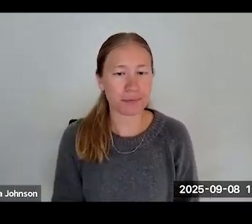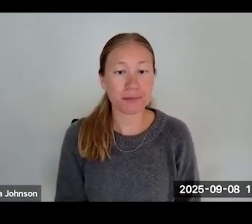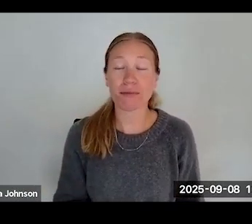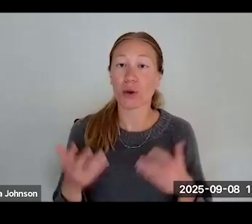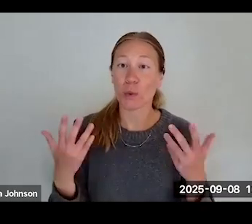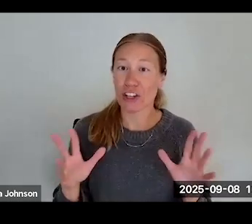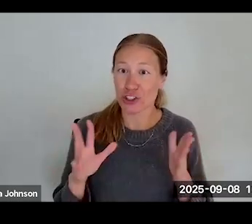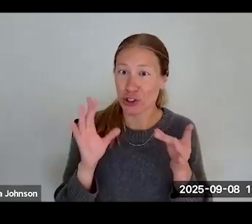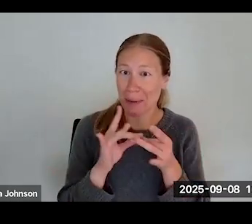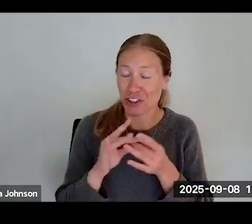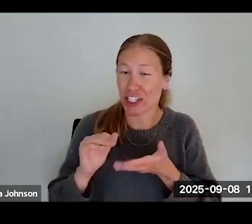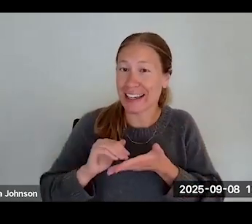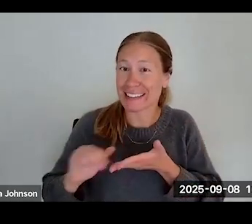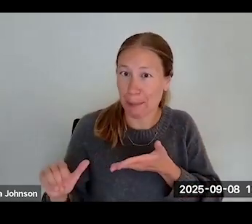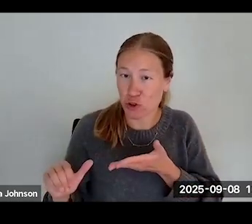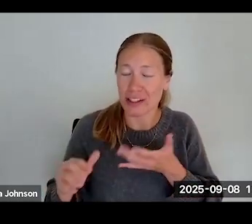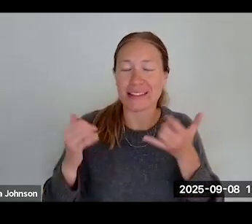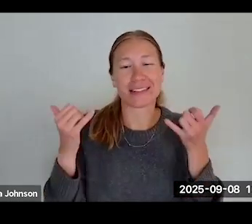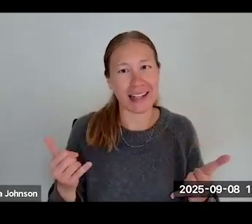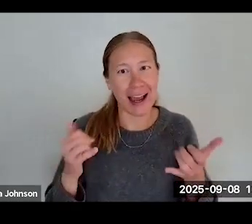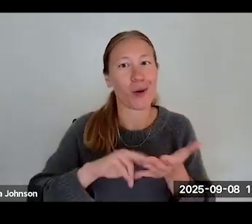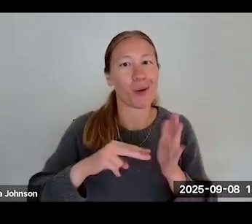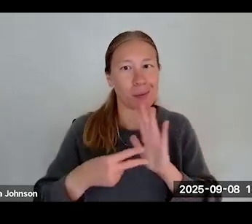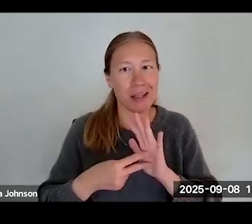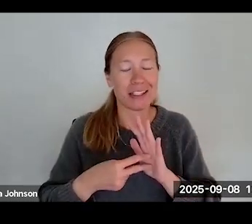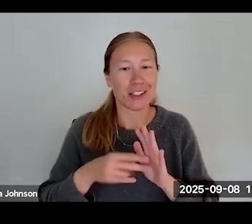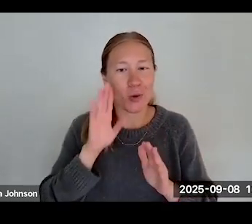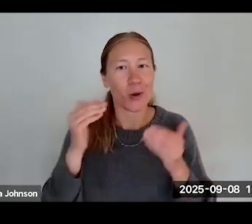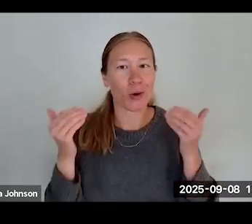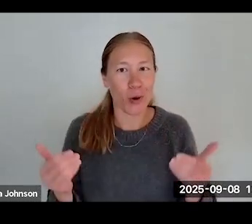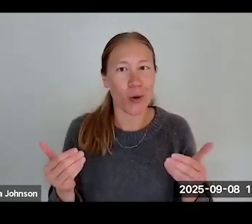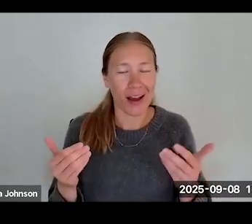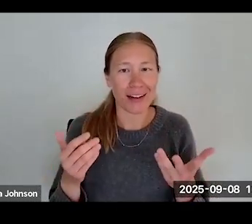I think at this point it's time for us to go ahead and move towards some of those exception areas.